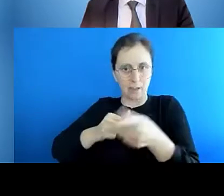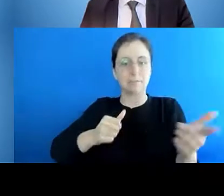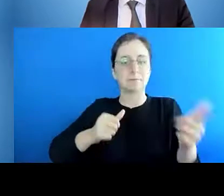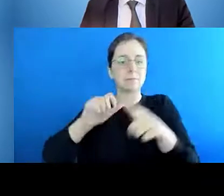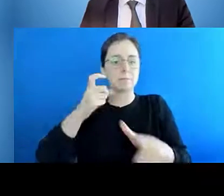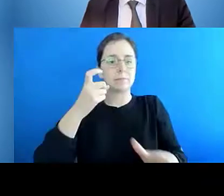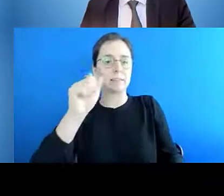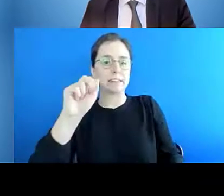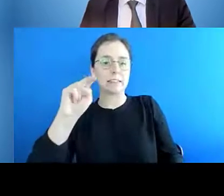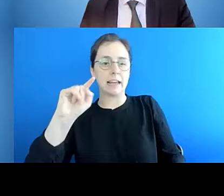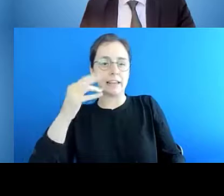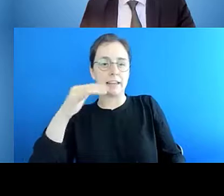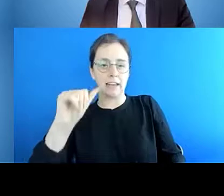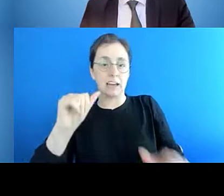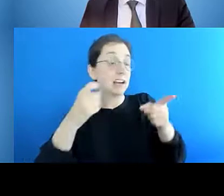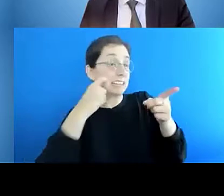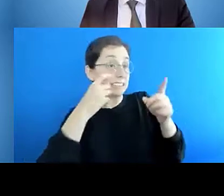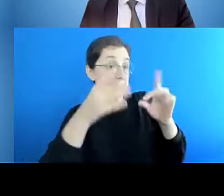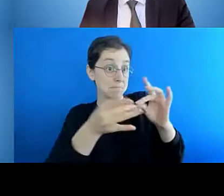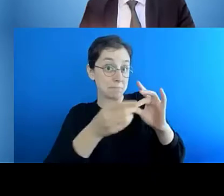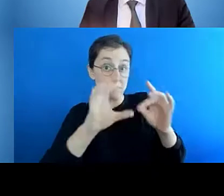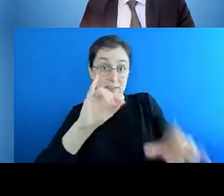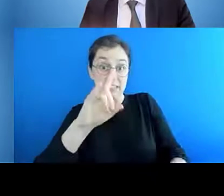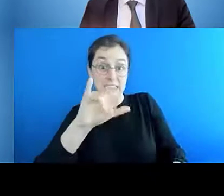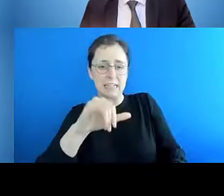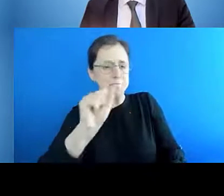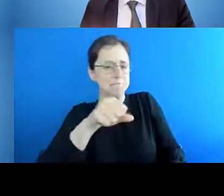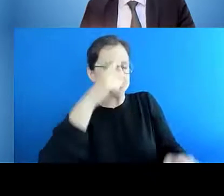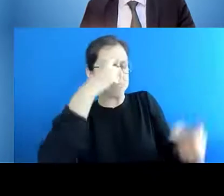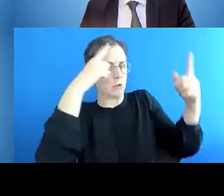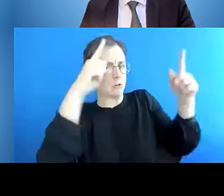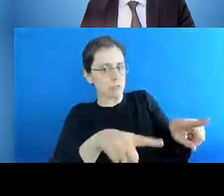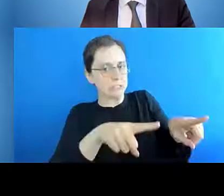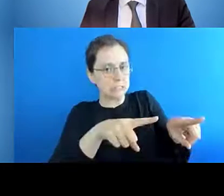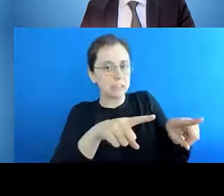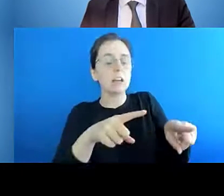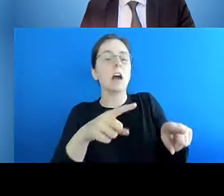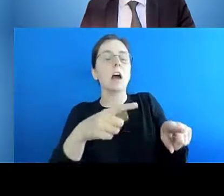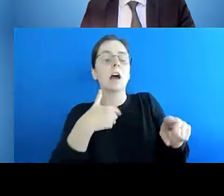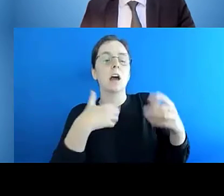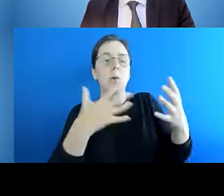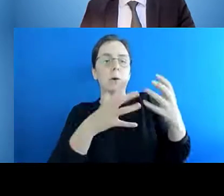and I also want to add that we just want the applicants